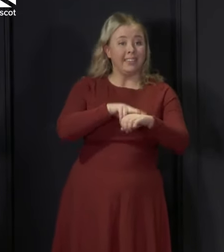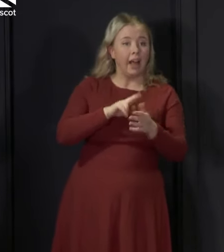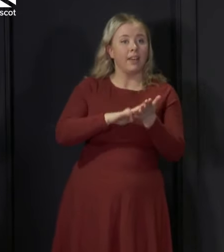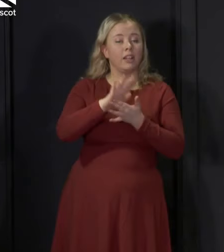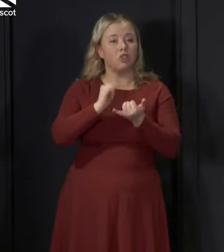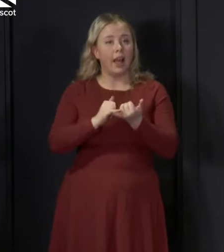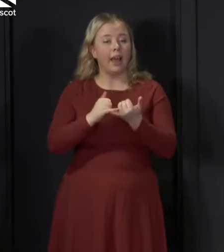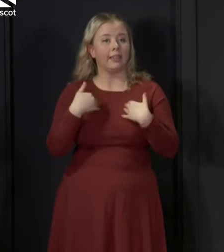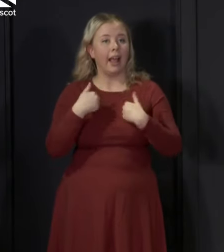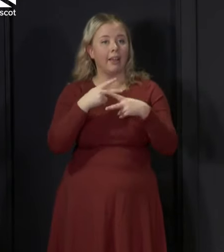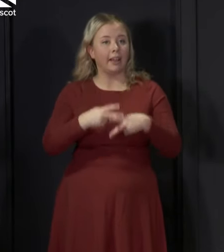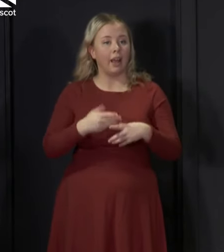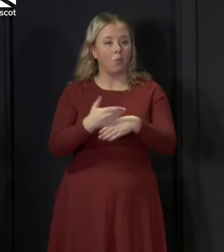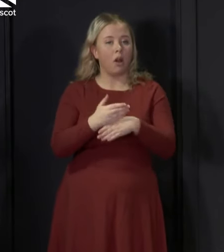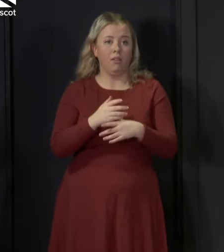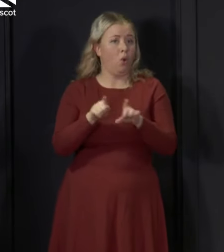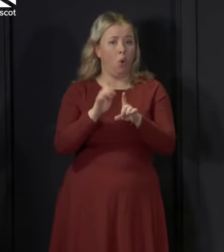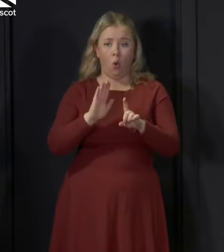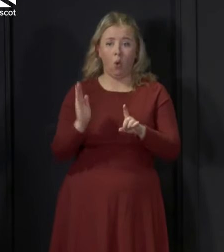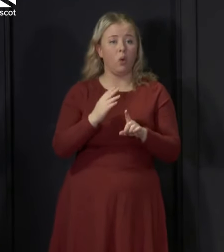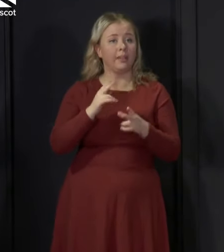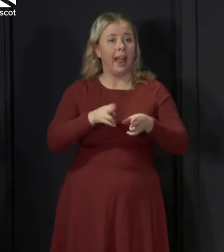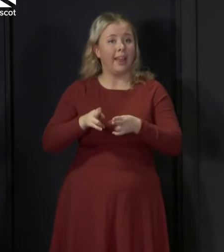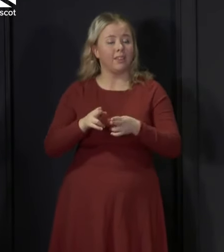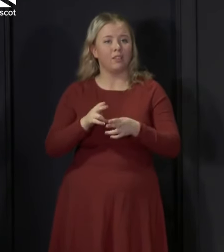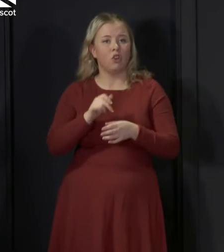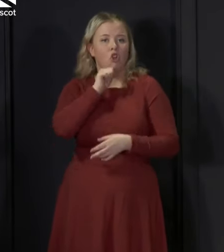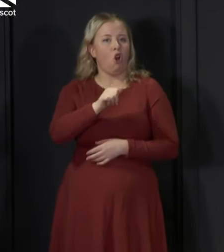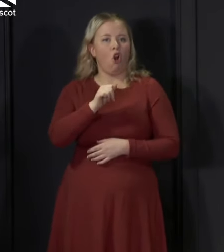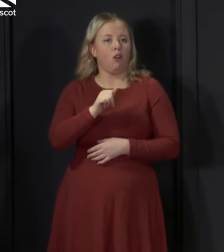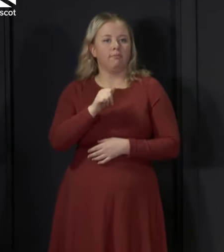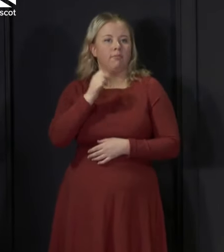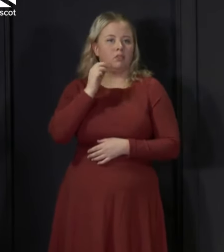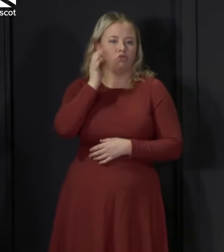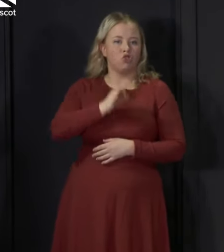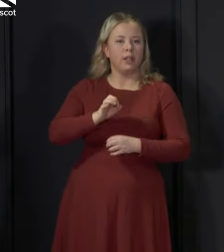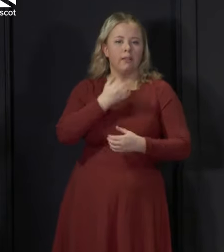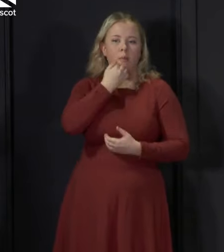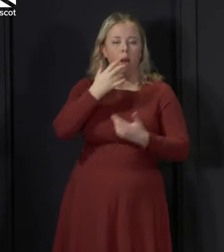are not just statistics. And this is a point that is important for me to make every single